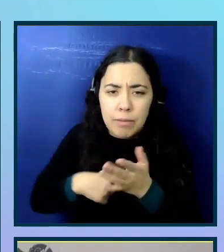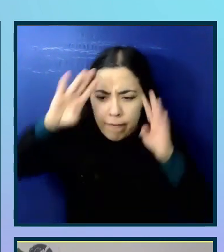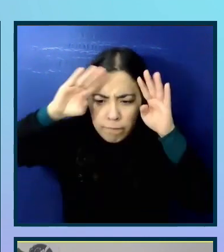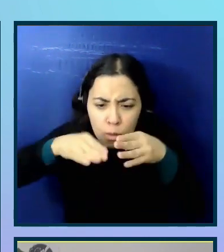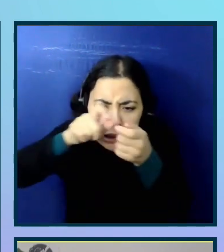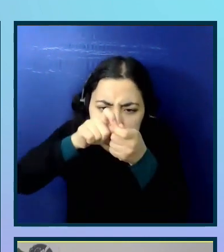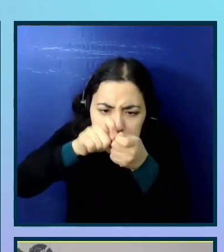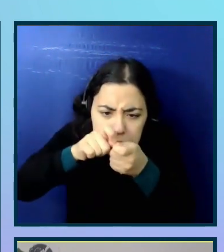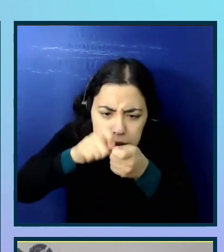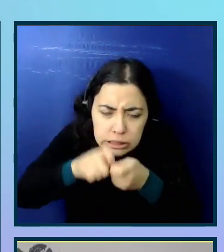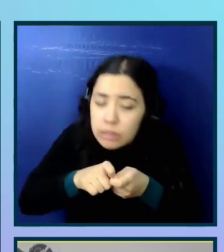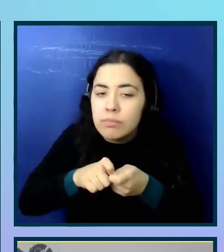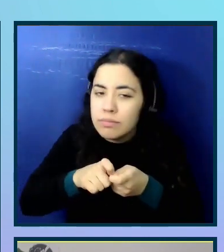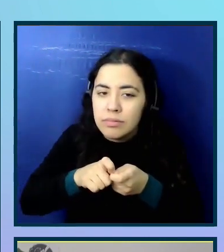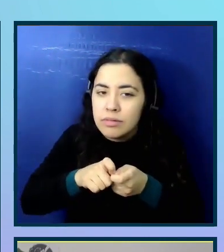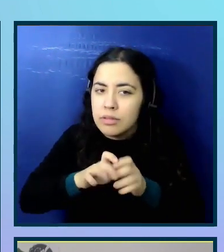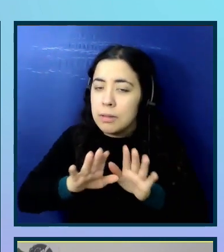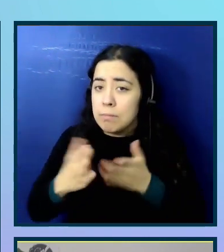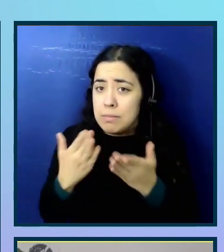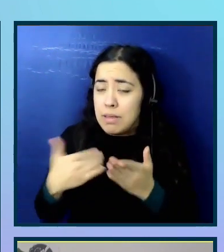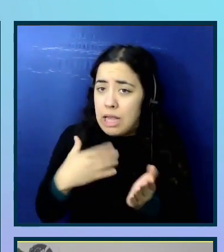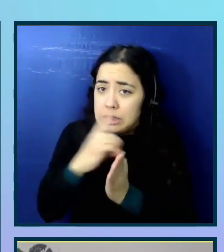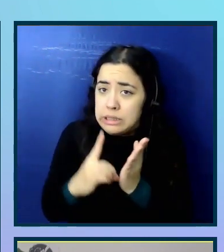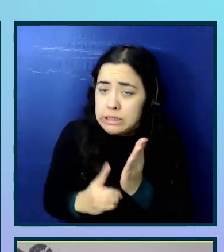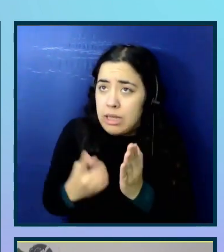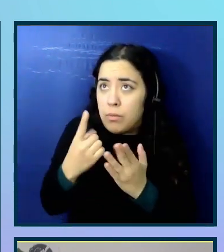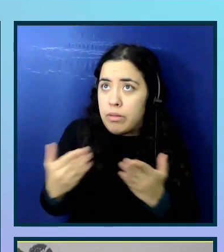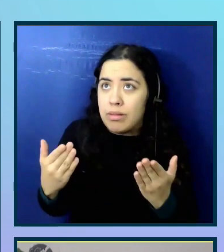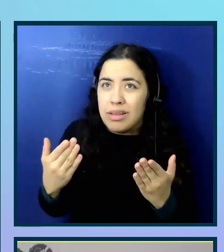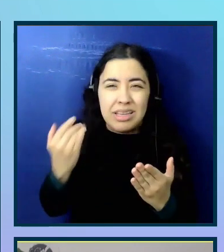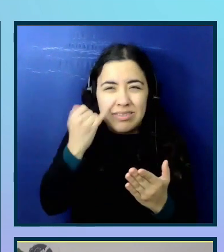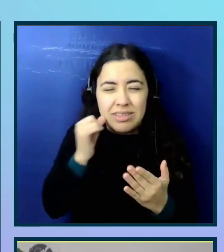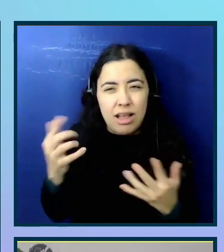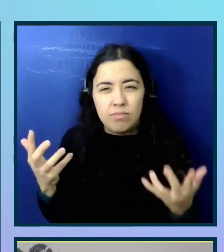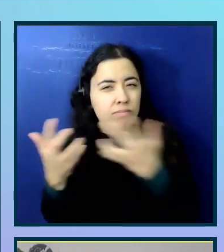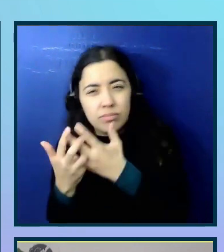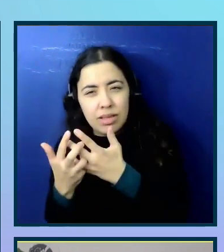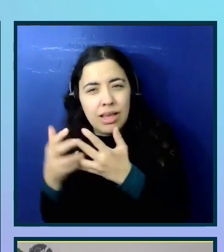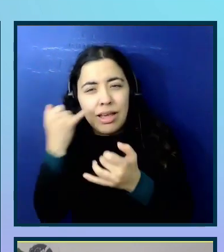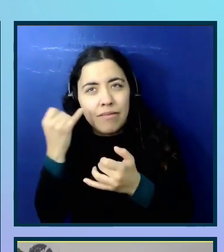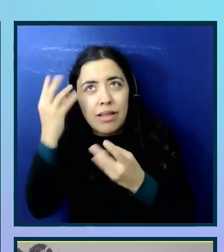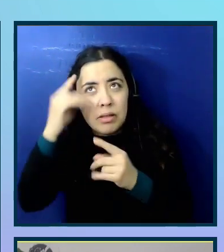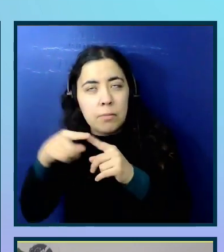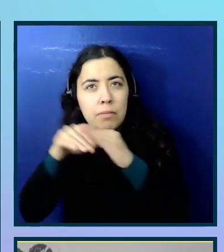that I might have designed something that is not working once you start thinking about the interaction.